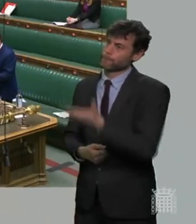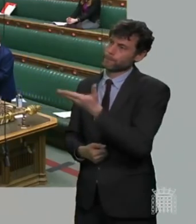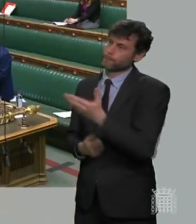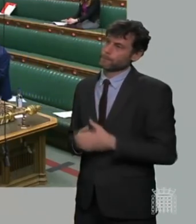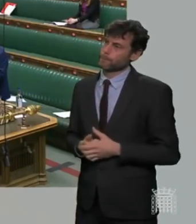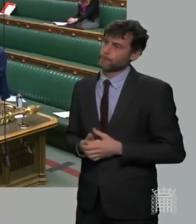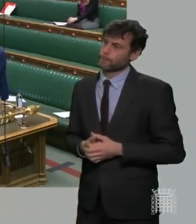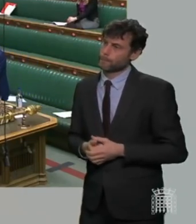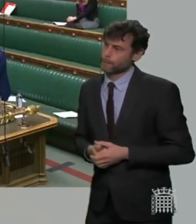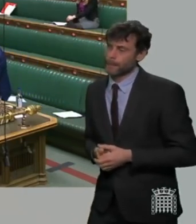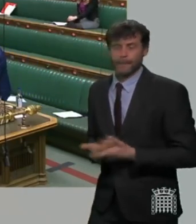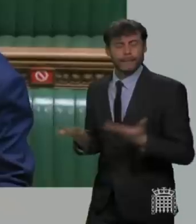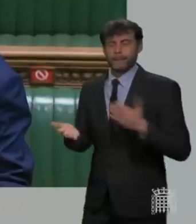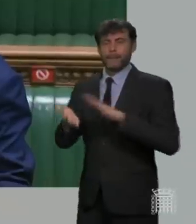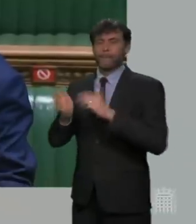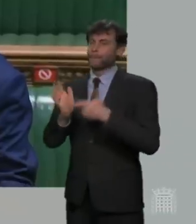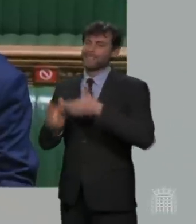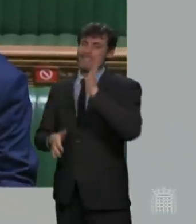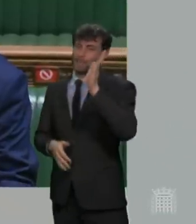Keir Starmer My mum was a nurse;